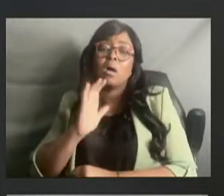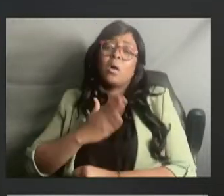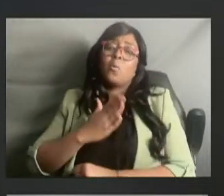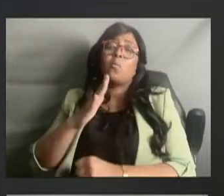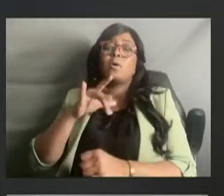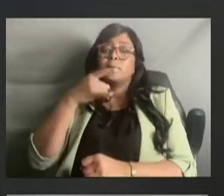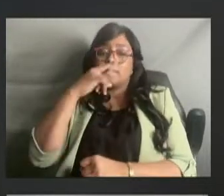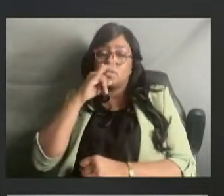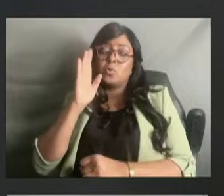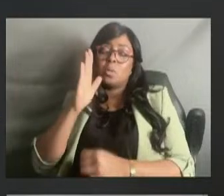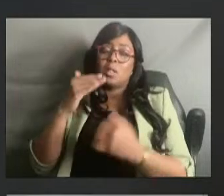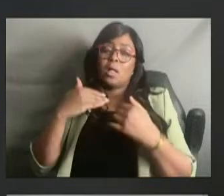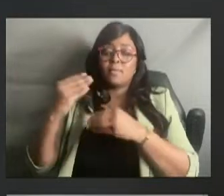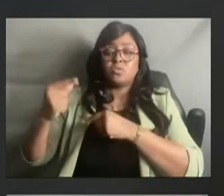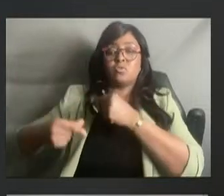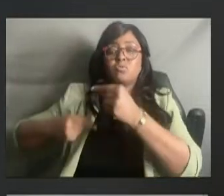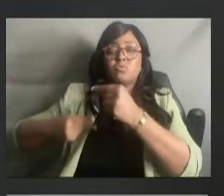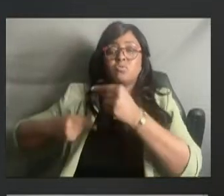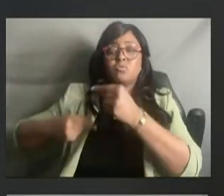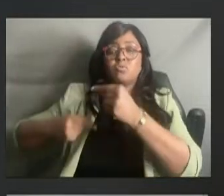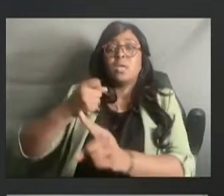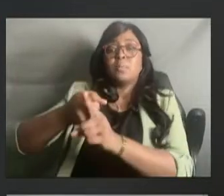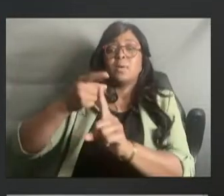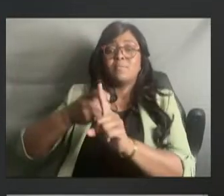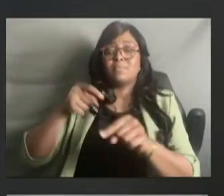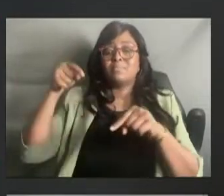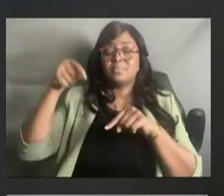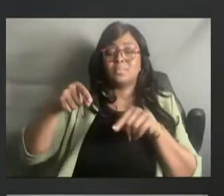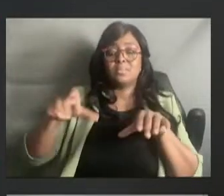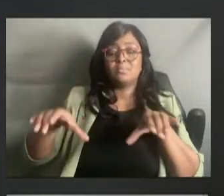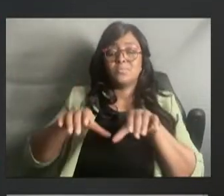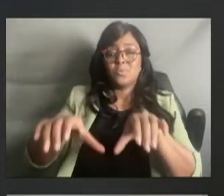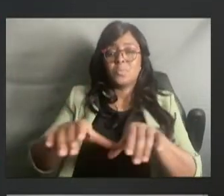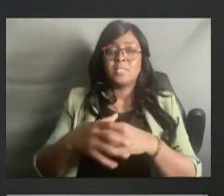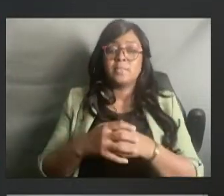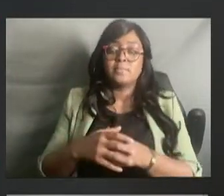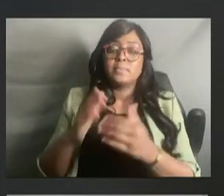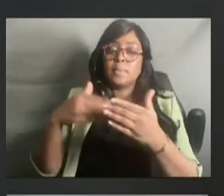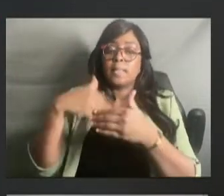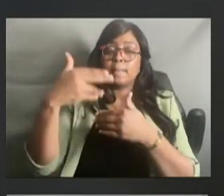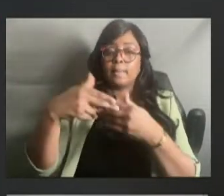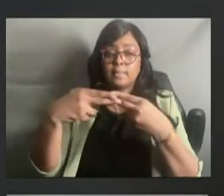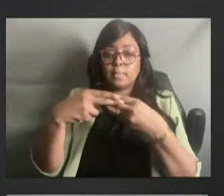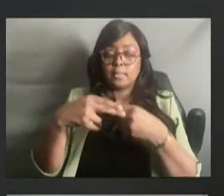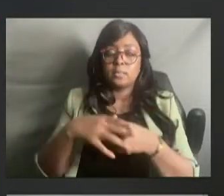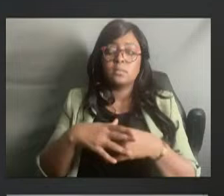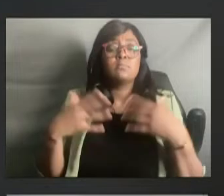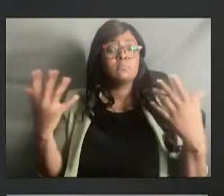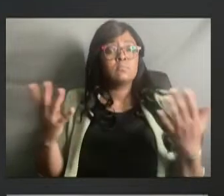force in the next couple of years, or else our kids really are going to have generational